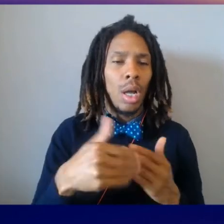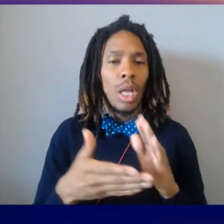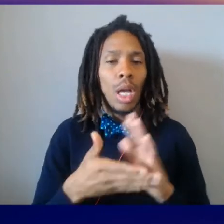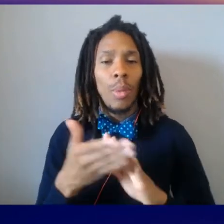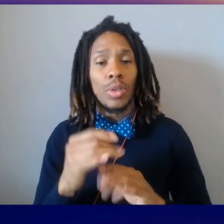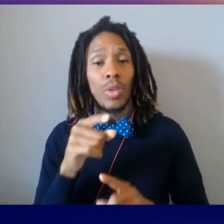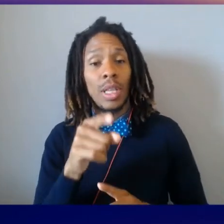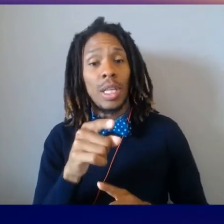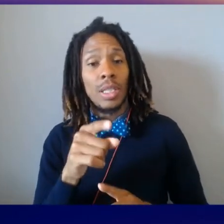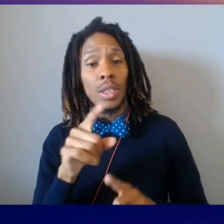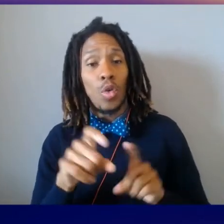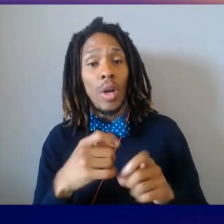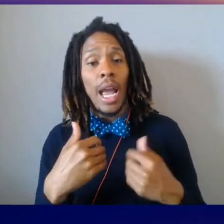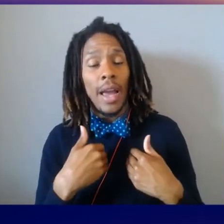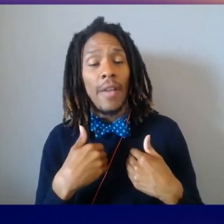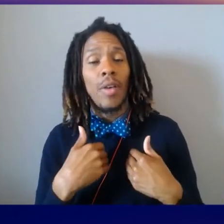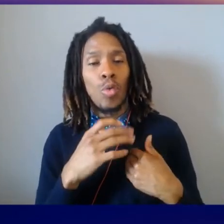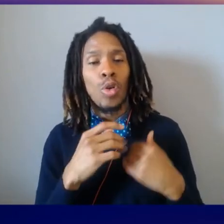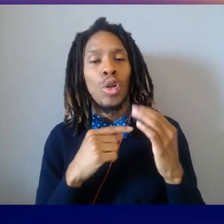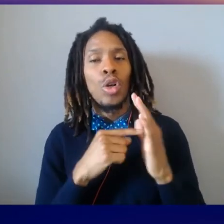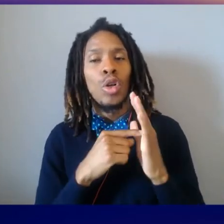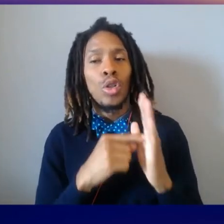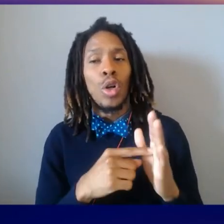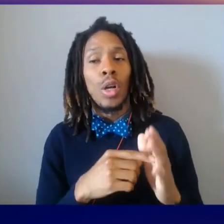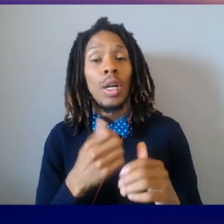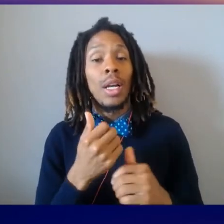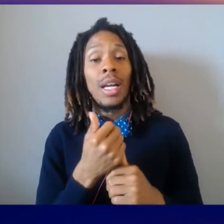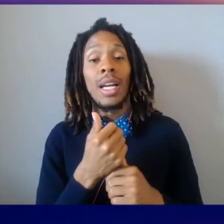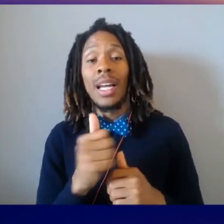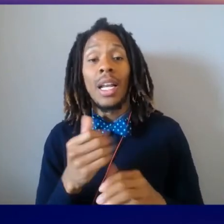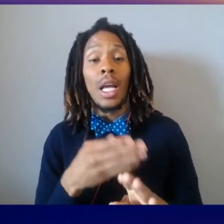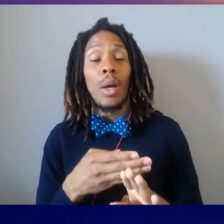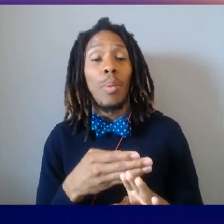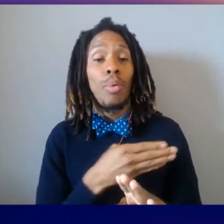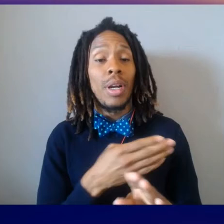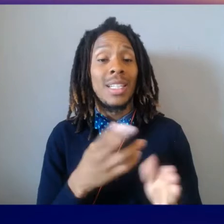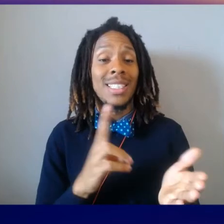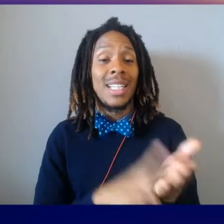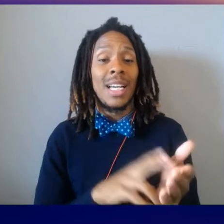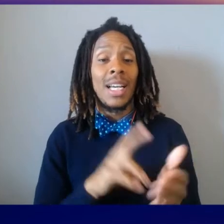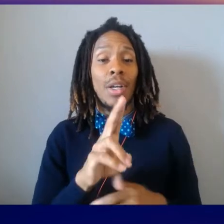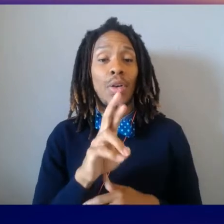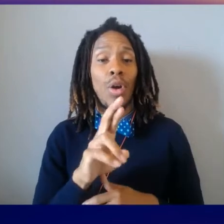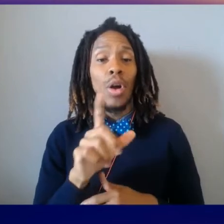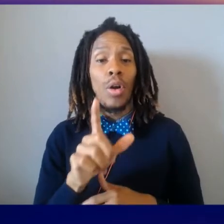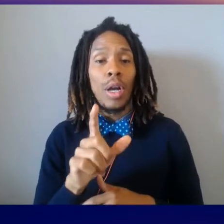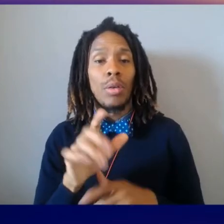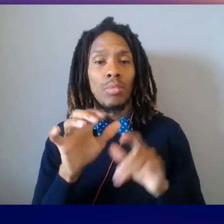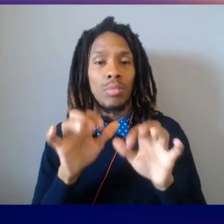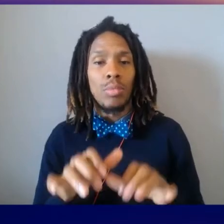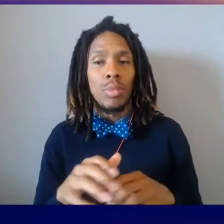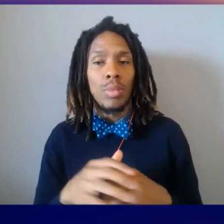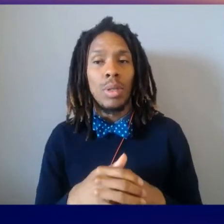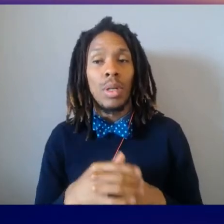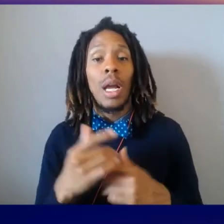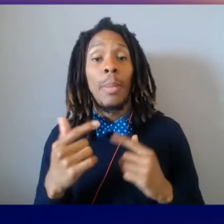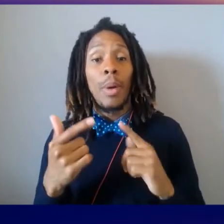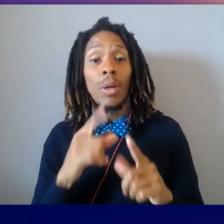is going to show you whenever a pre-sign URL is used. Wow. Whenever it was actually used to download the file.